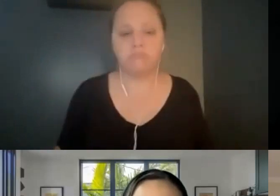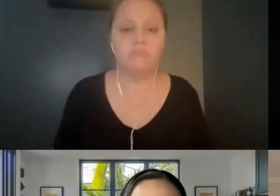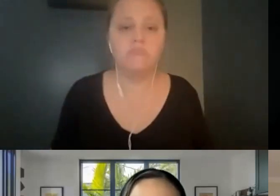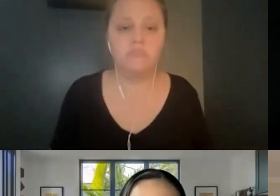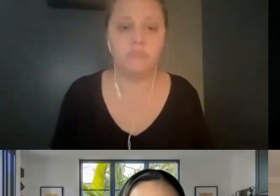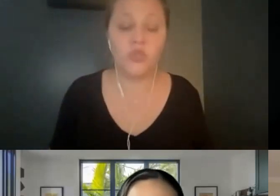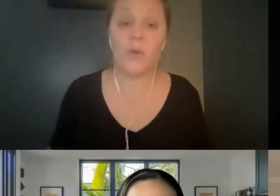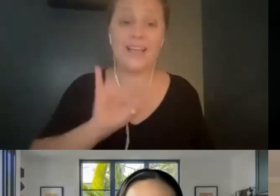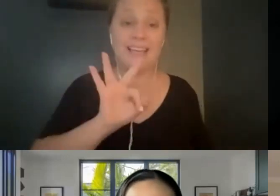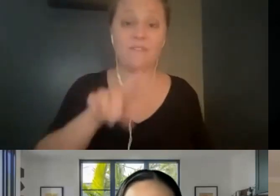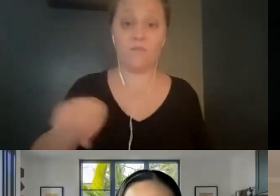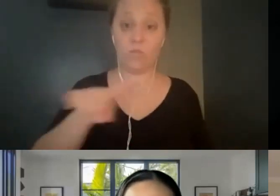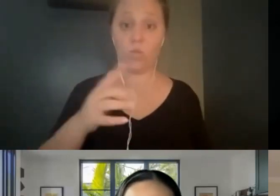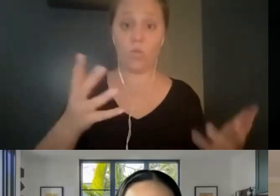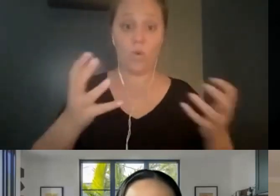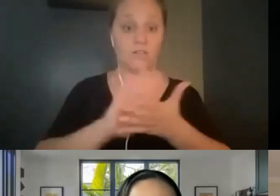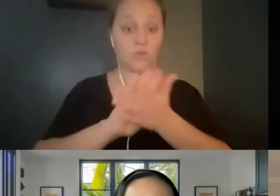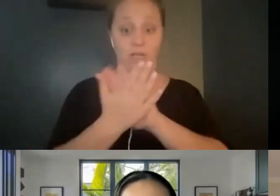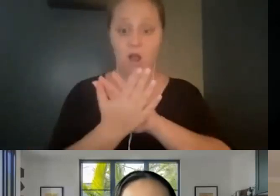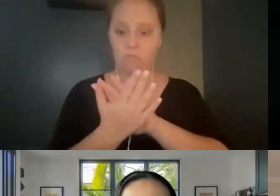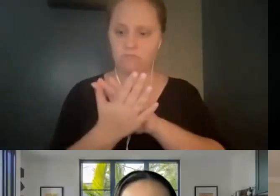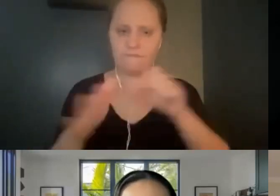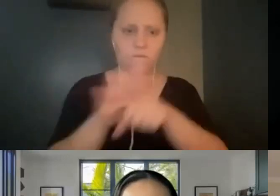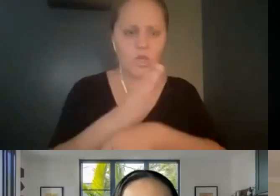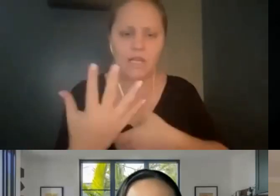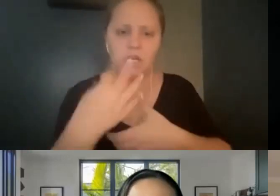inclusive and to be, to think about inclusion is to think